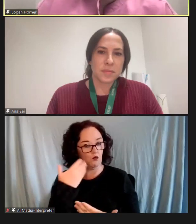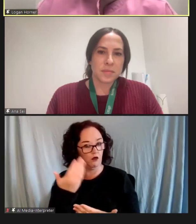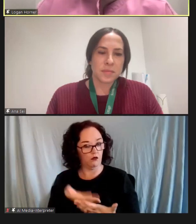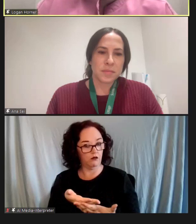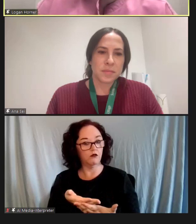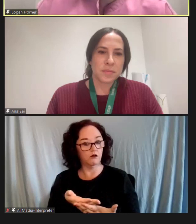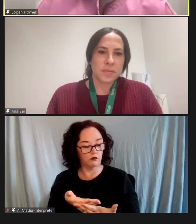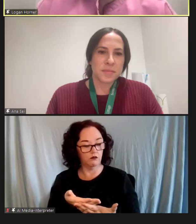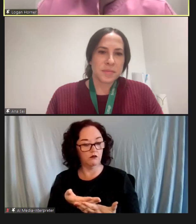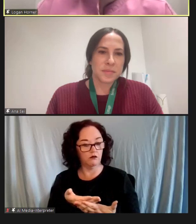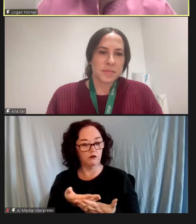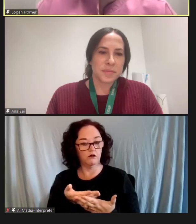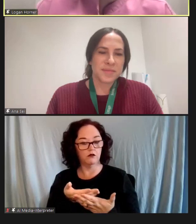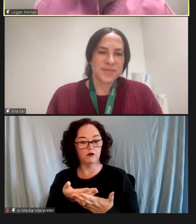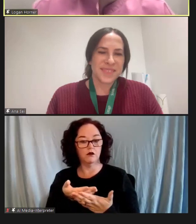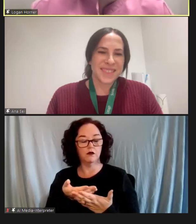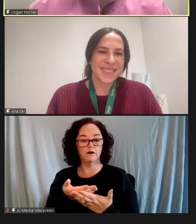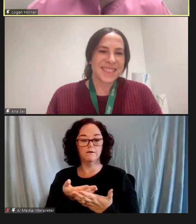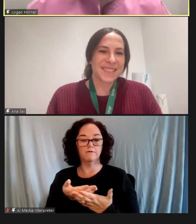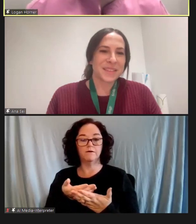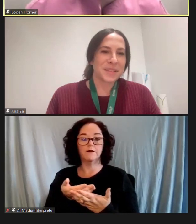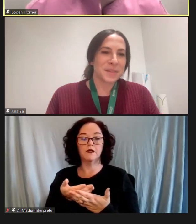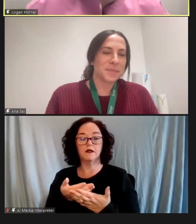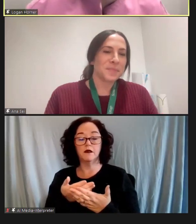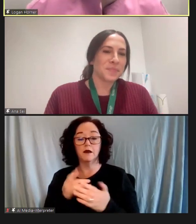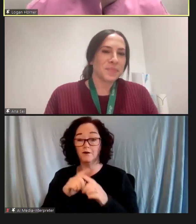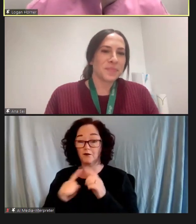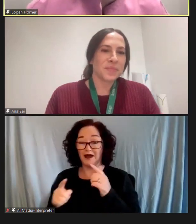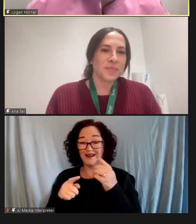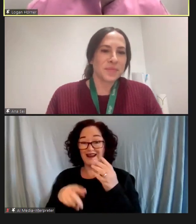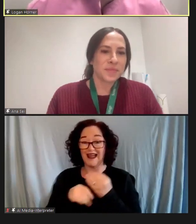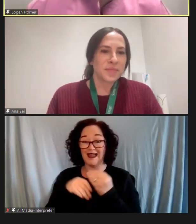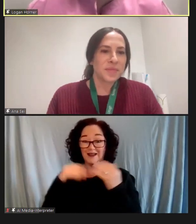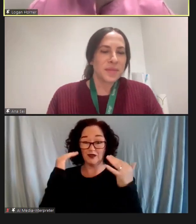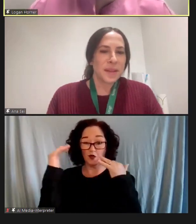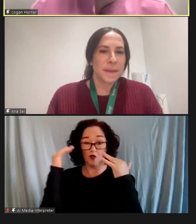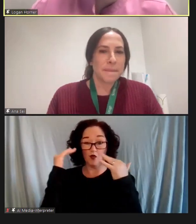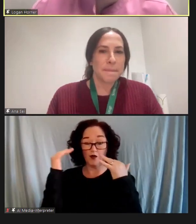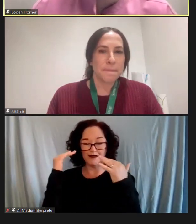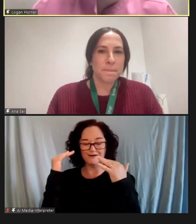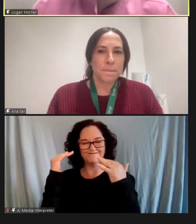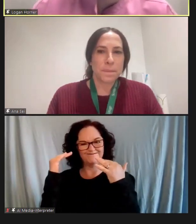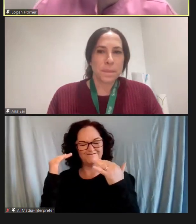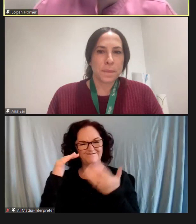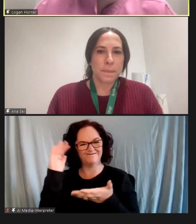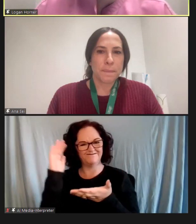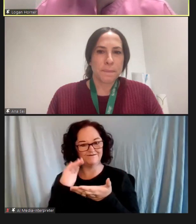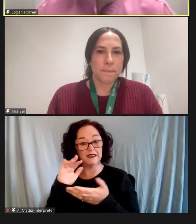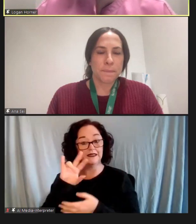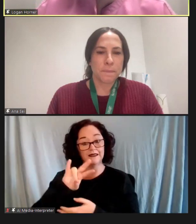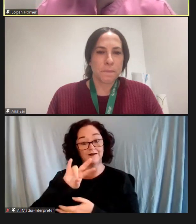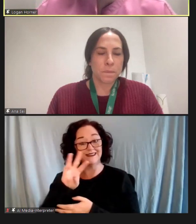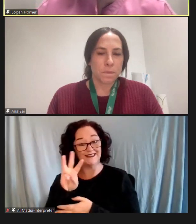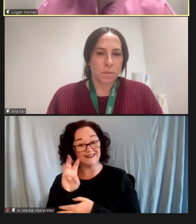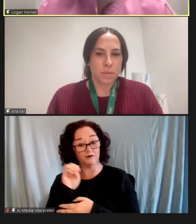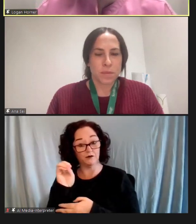ah once we add noise into it he gets 76%